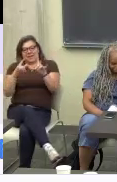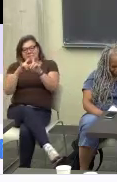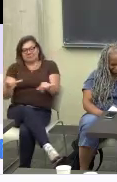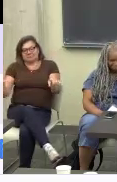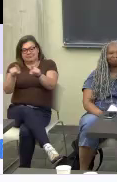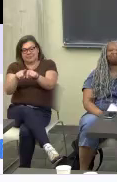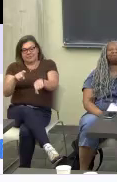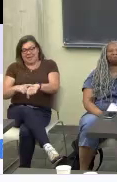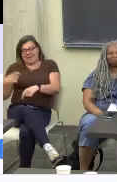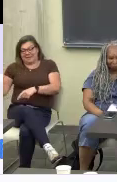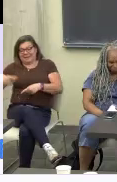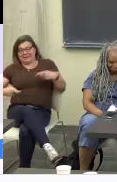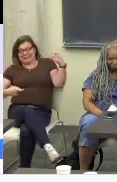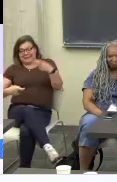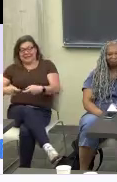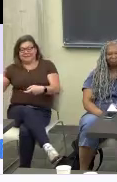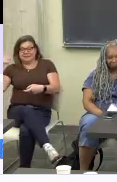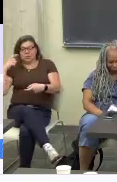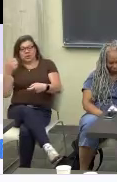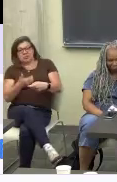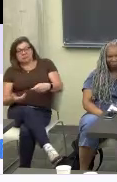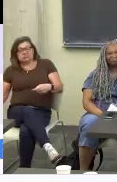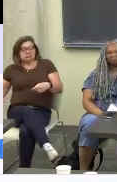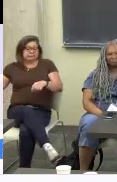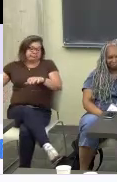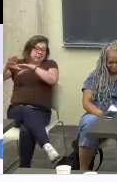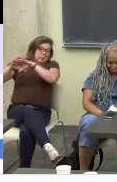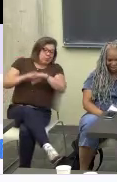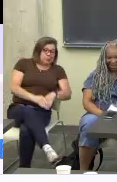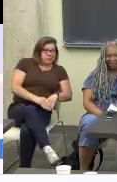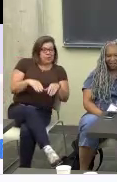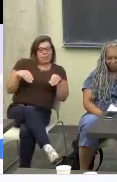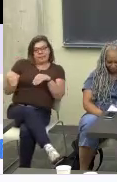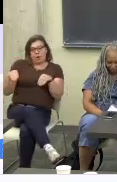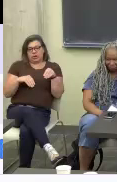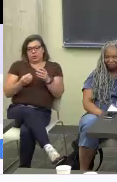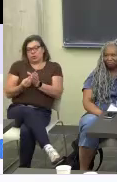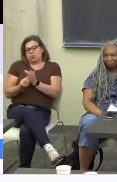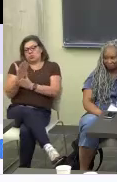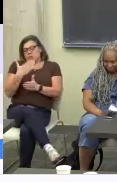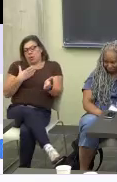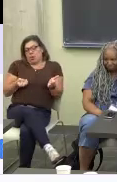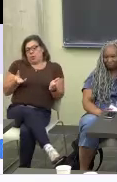Can overtake. They can, you know what I mean? We just keep growing our own economies until